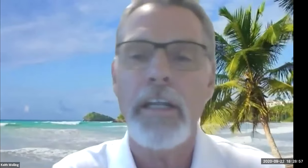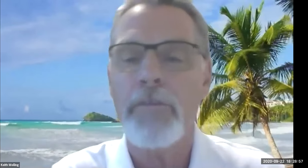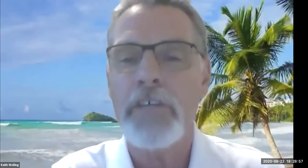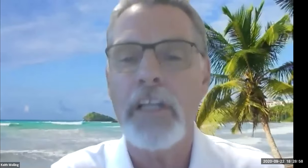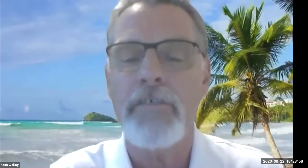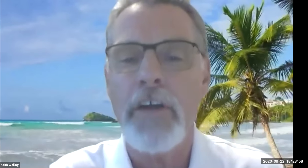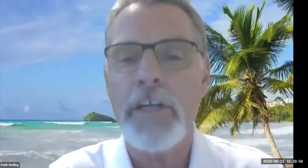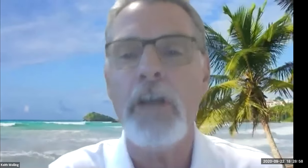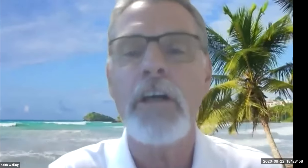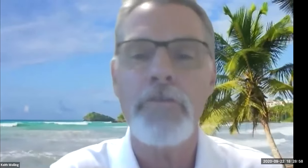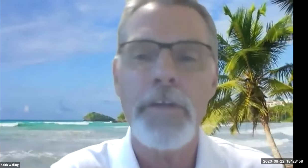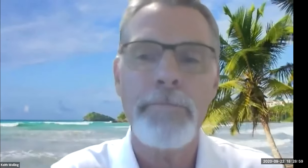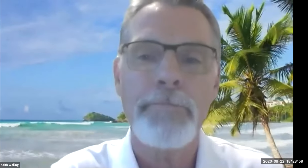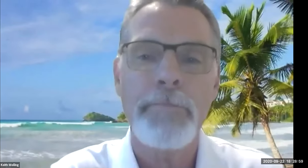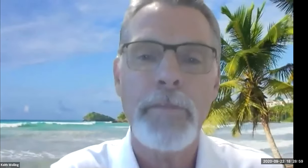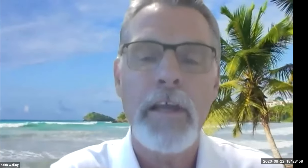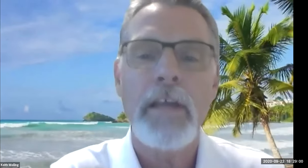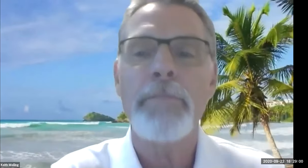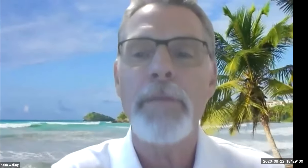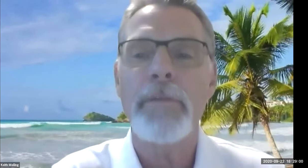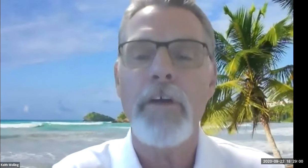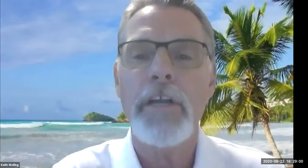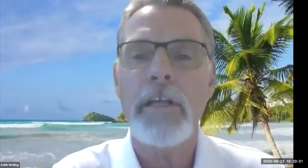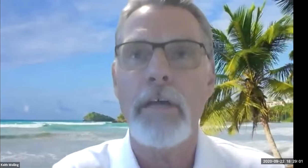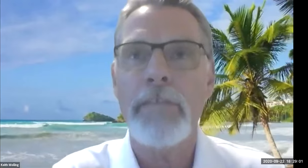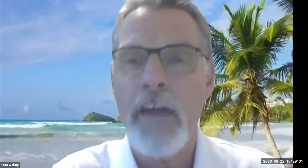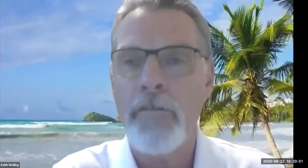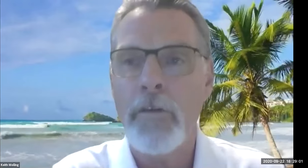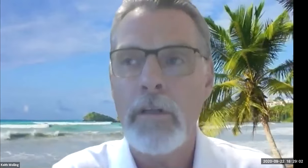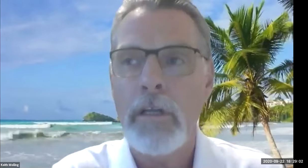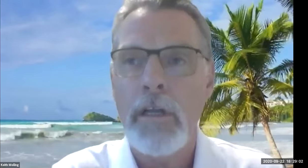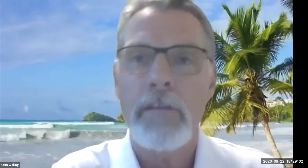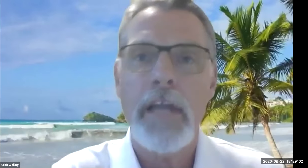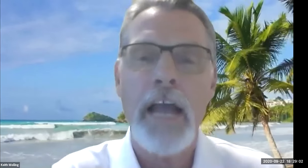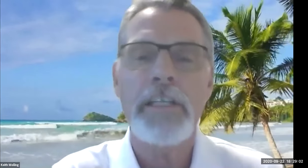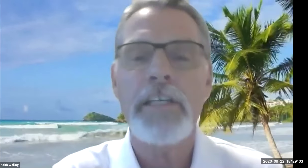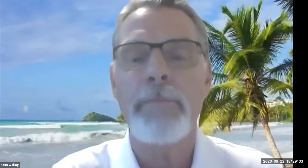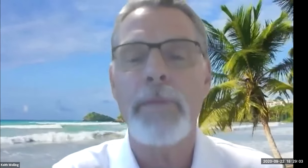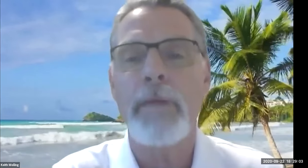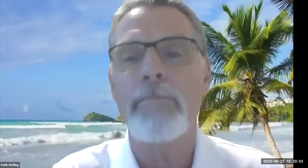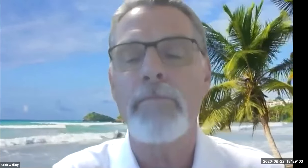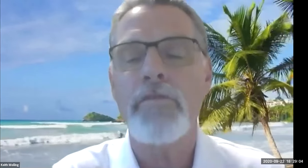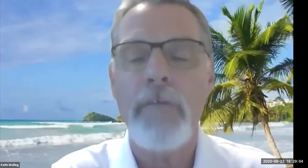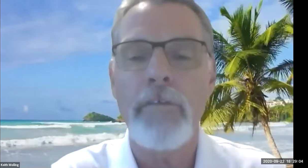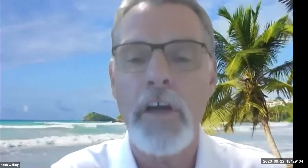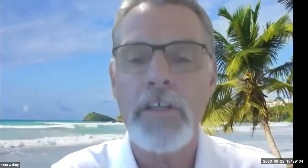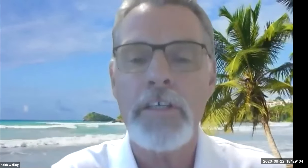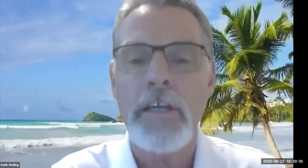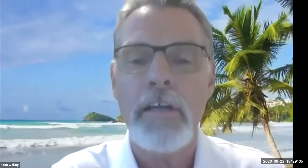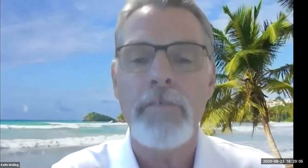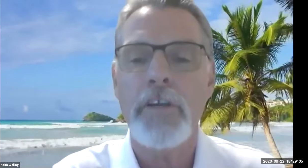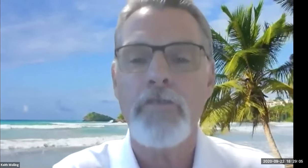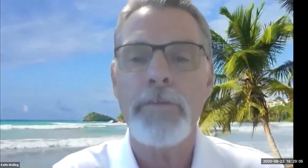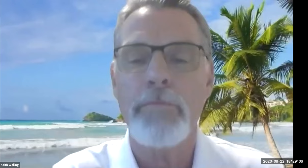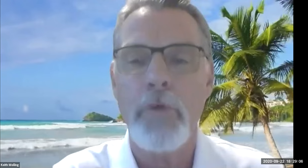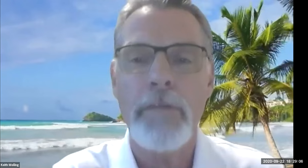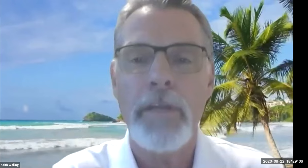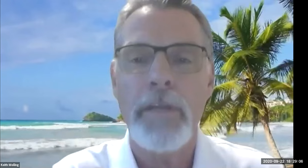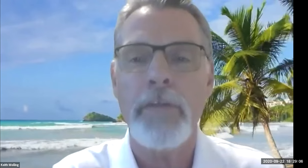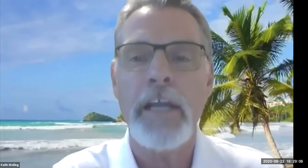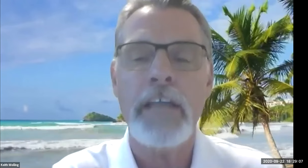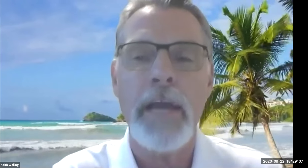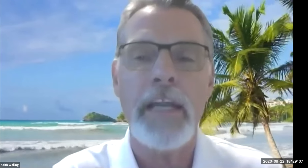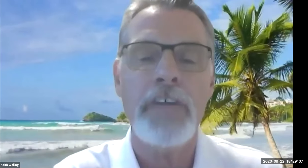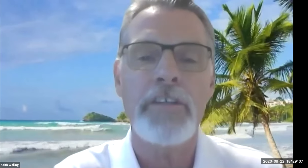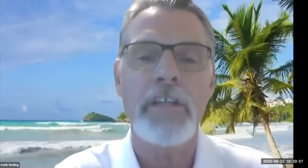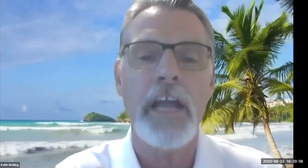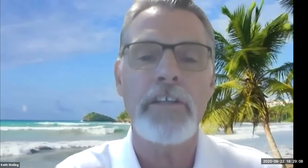Keith Wolling: That would otherwise be left behind. World Tourism day also highlights the importance of role a role tourism plays and preserving and promoting and cultural heritage all around the world. See, that's the key.